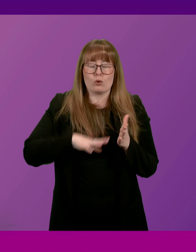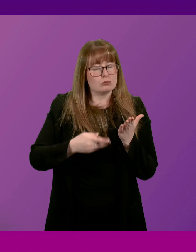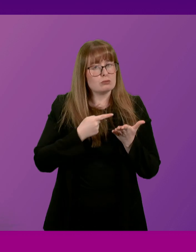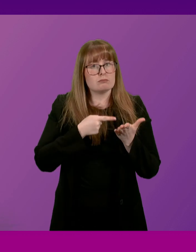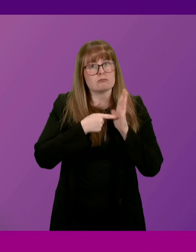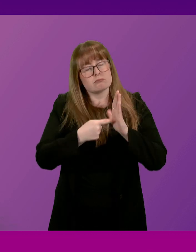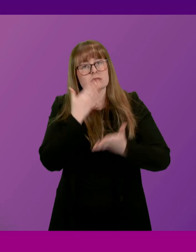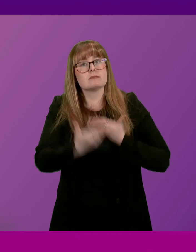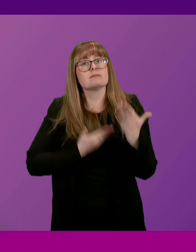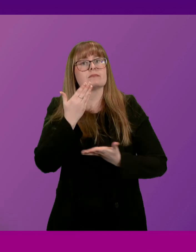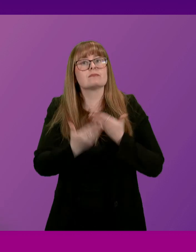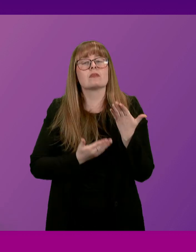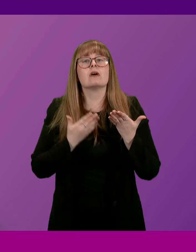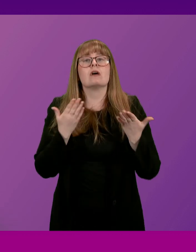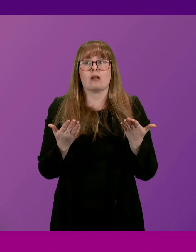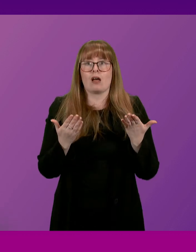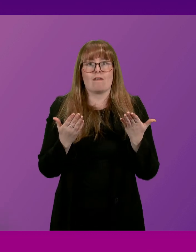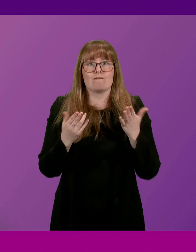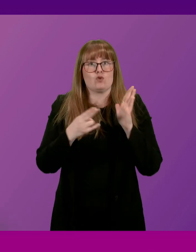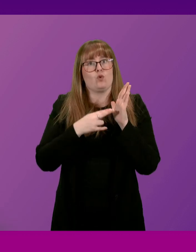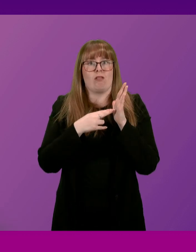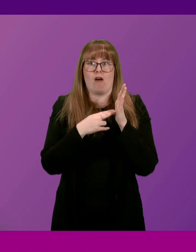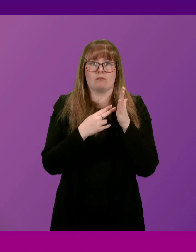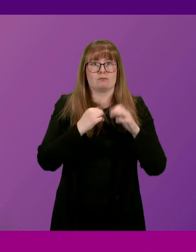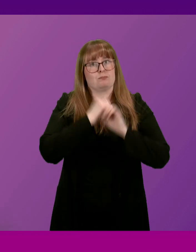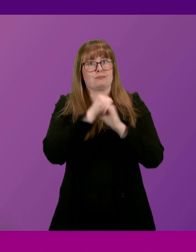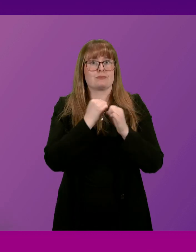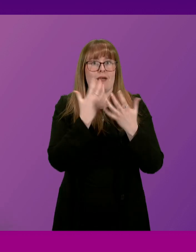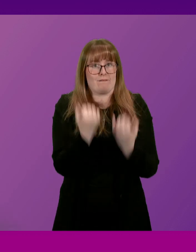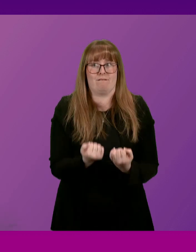Sarwar that nuclear weapons are held by a number of countries just now,